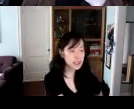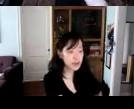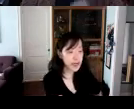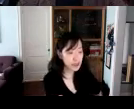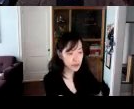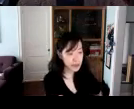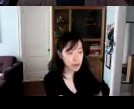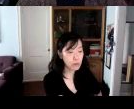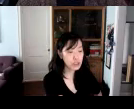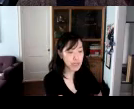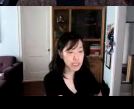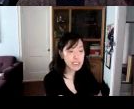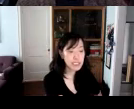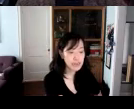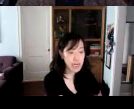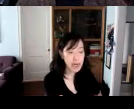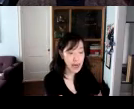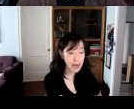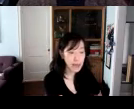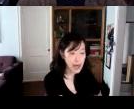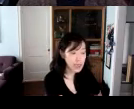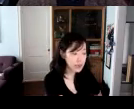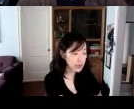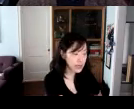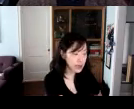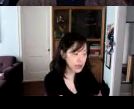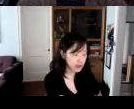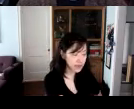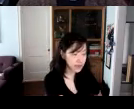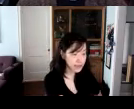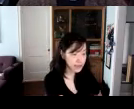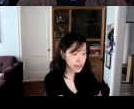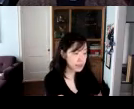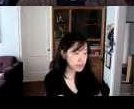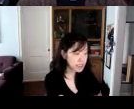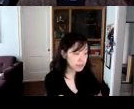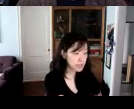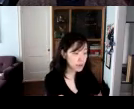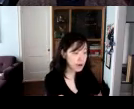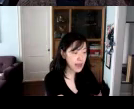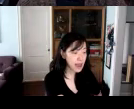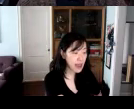grant agreement which must be submitted online in the grant interface. Please be aware that